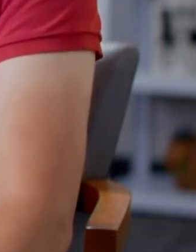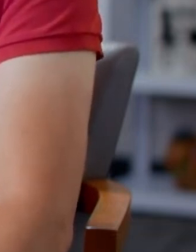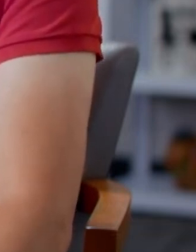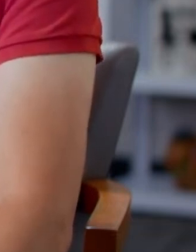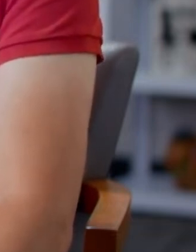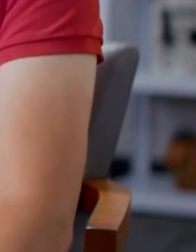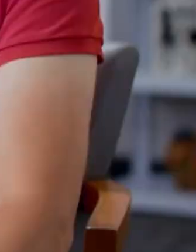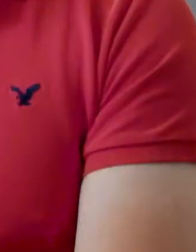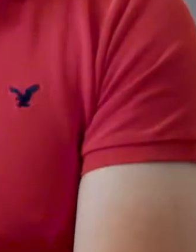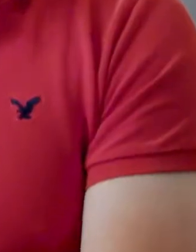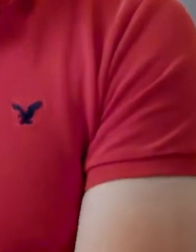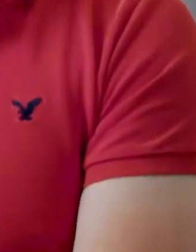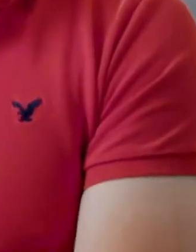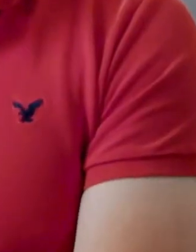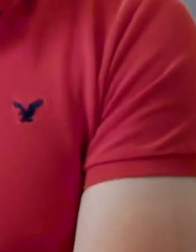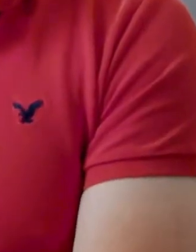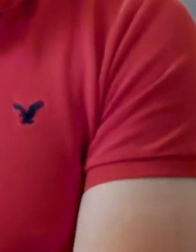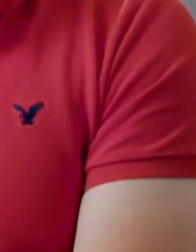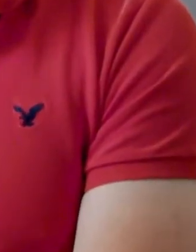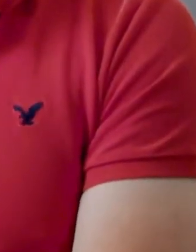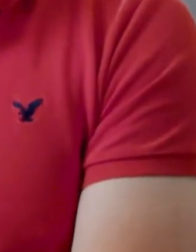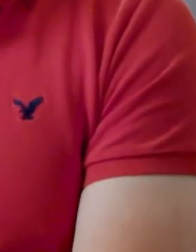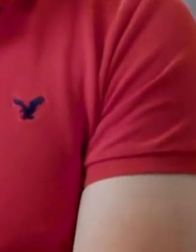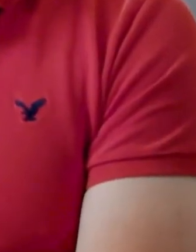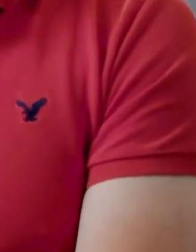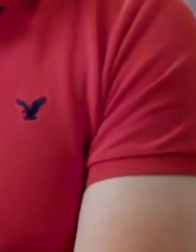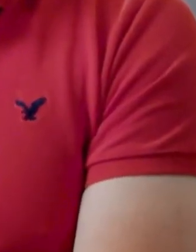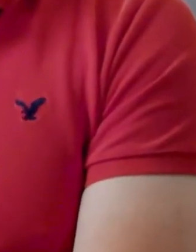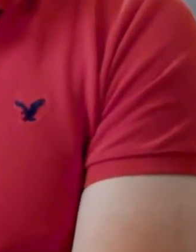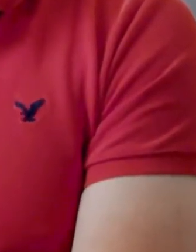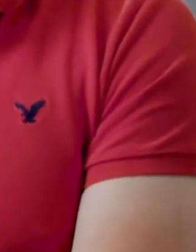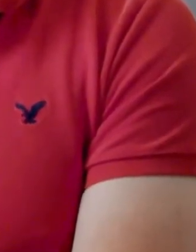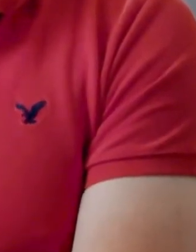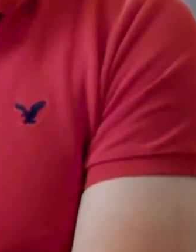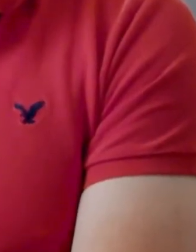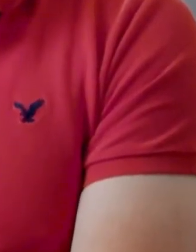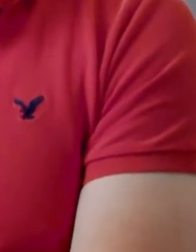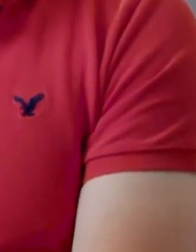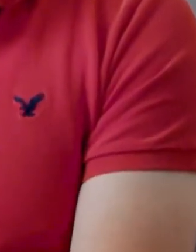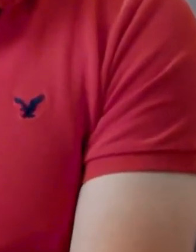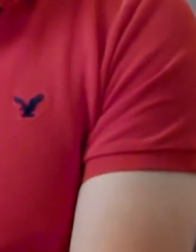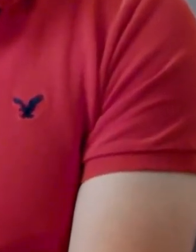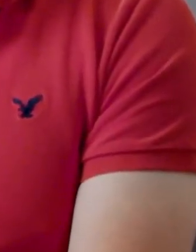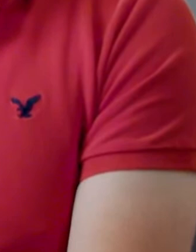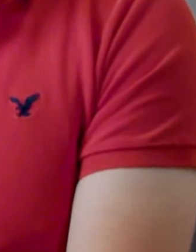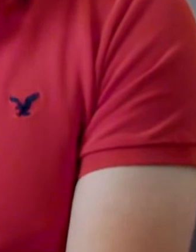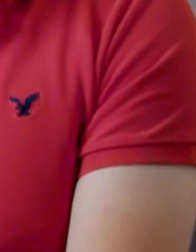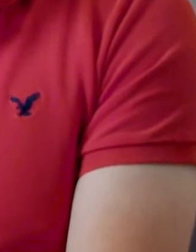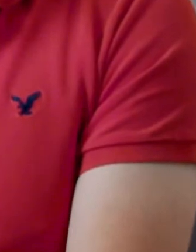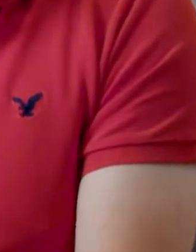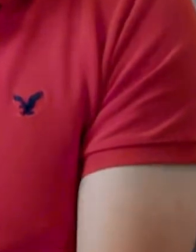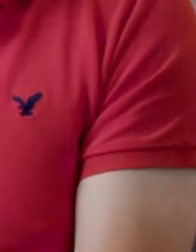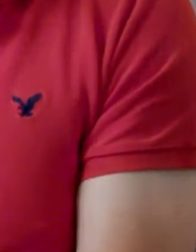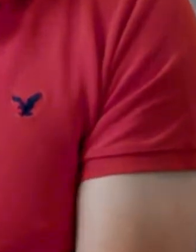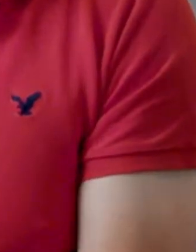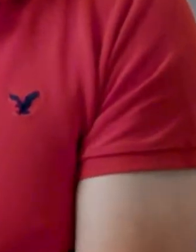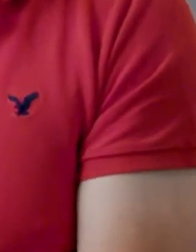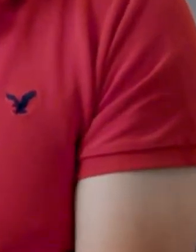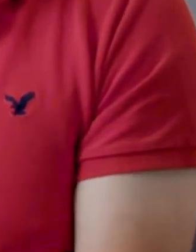calling for myself. With Spanish chat and text, what we are anticipating is people are going to feel more comfortable